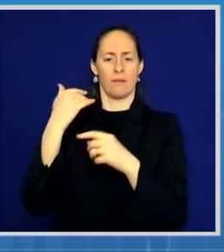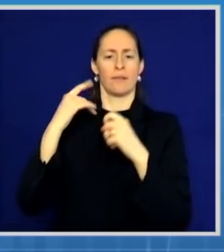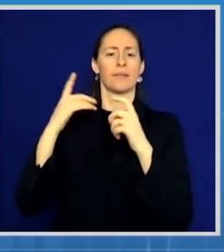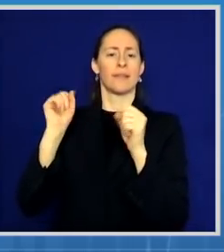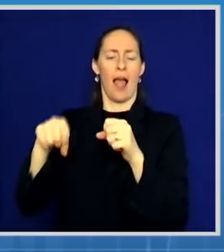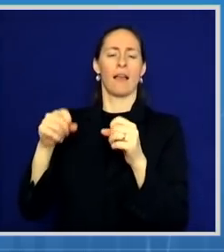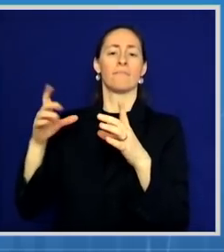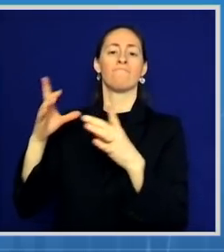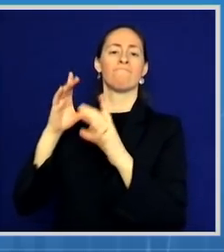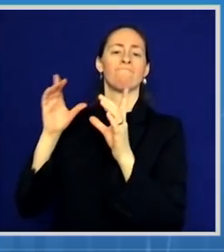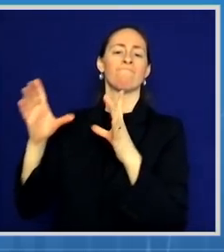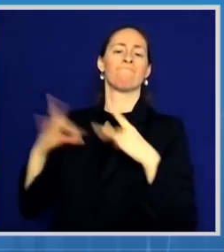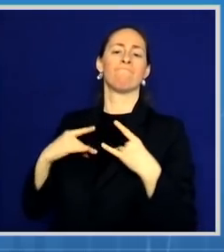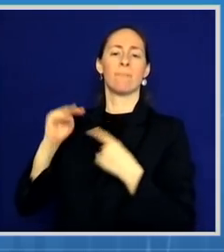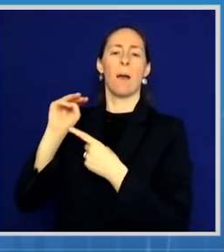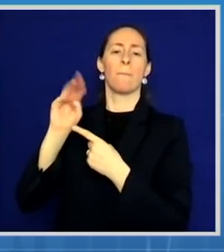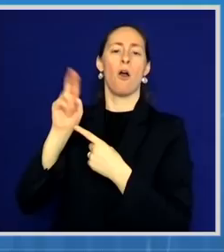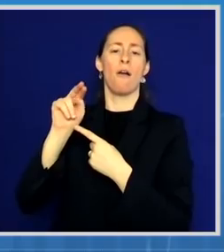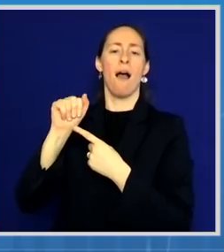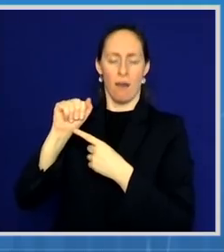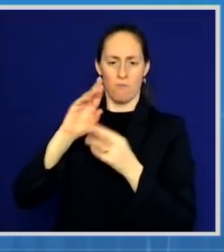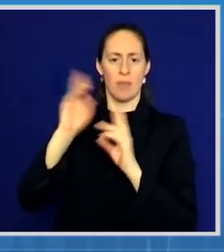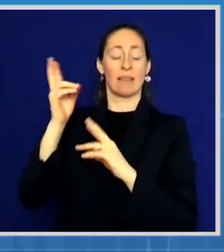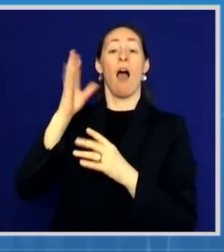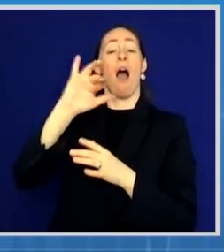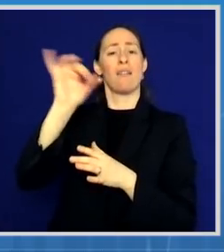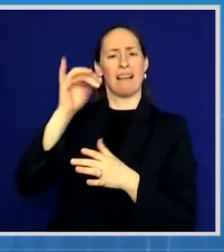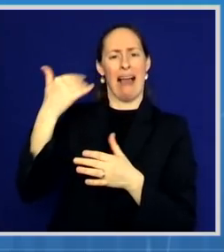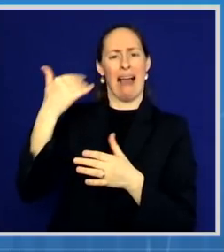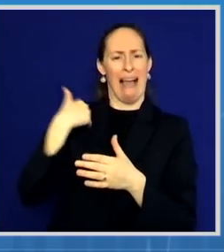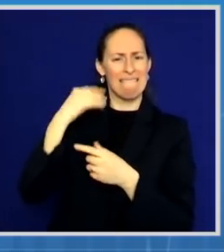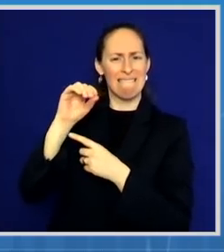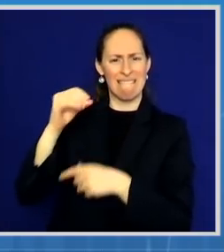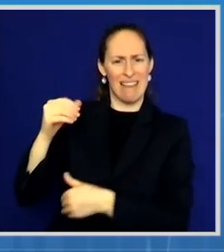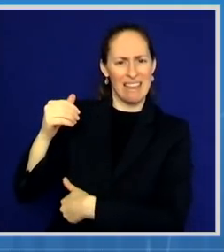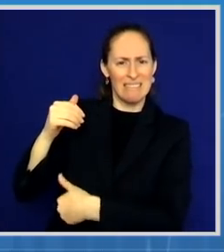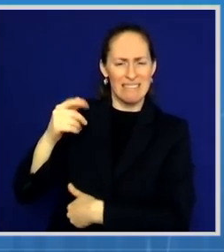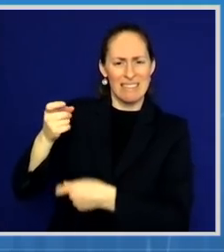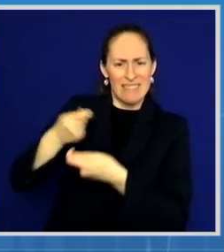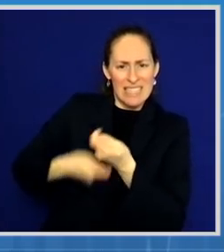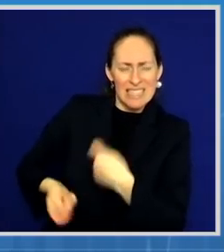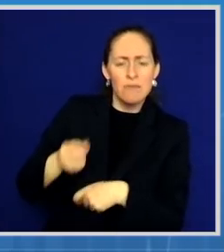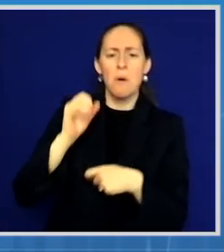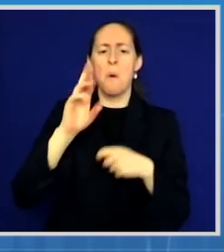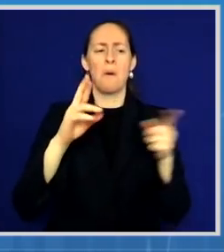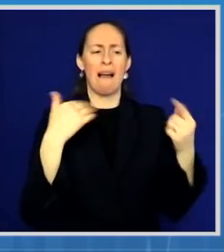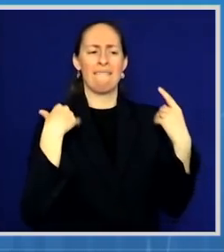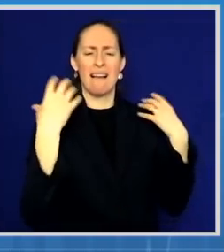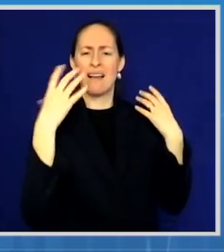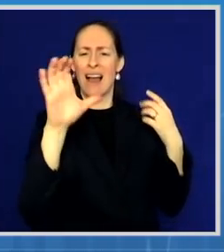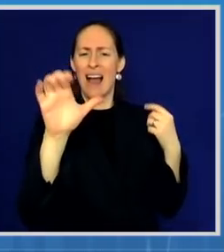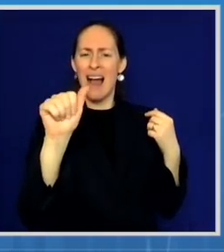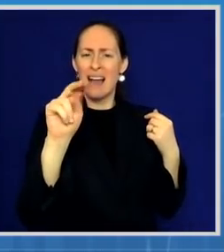or cancer patients, and very, very clearly, the single dose was not adequate.